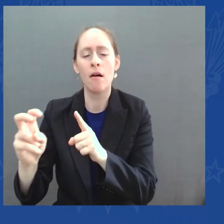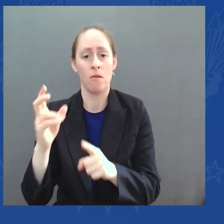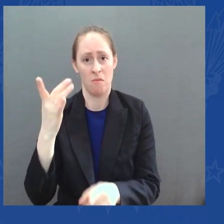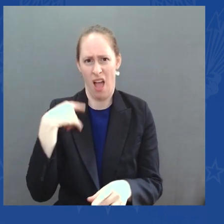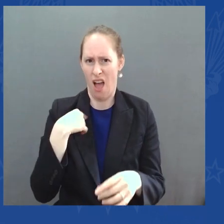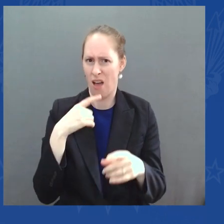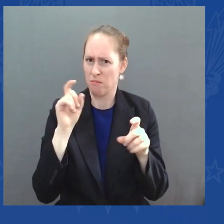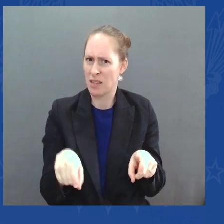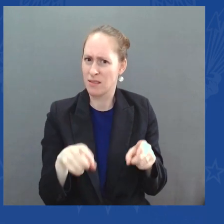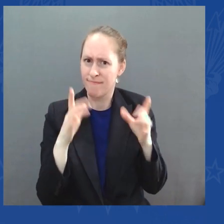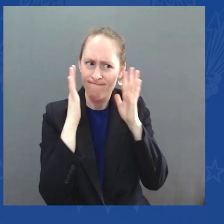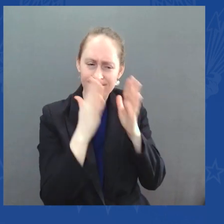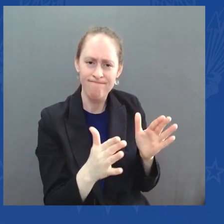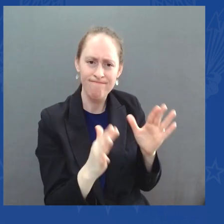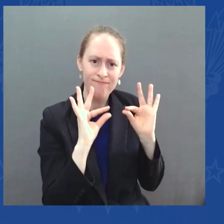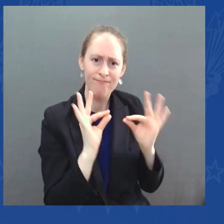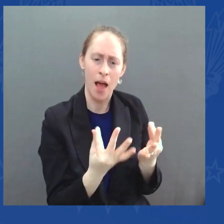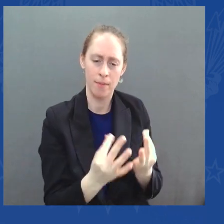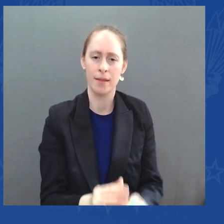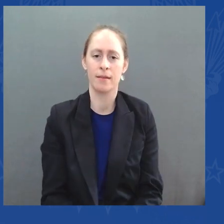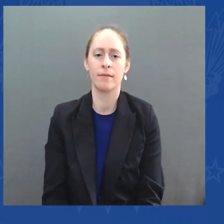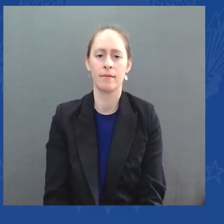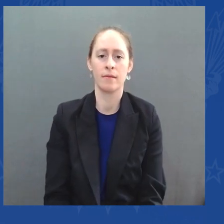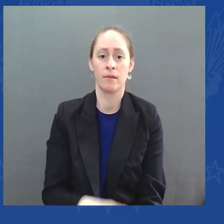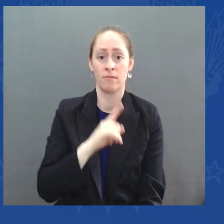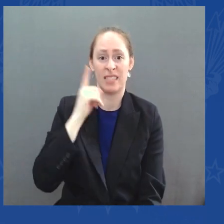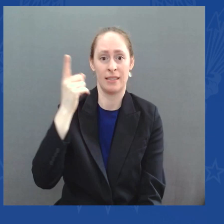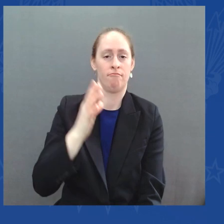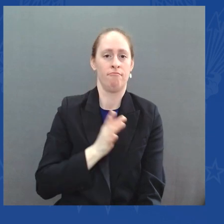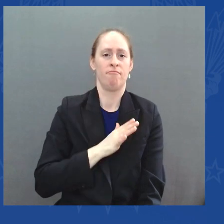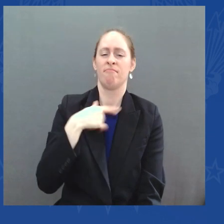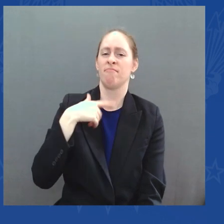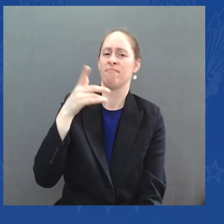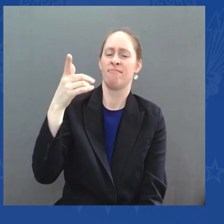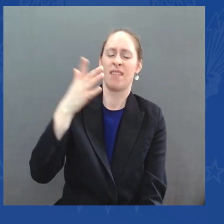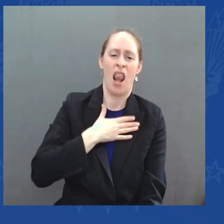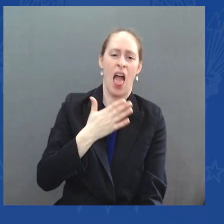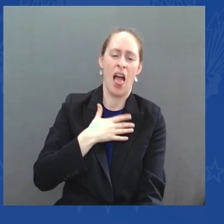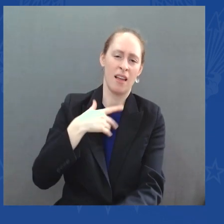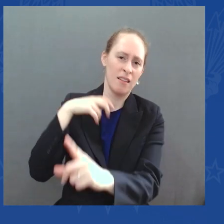and if I also offered the apprenticeship opportunity where once I was hired,